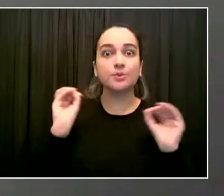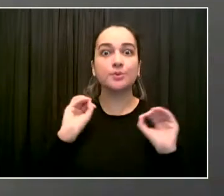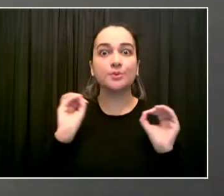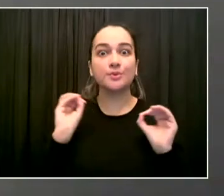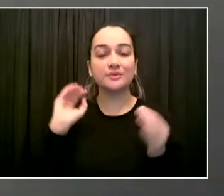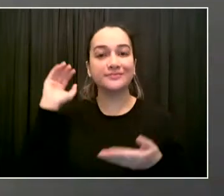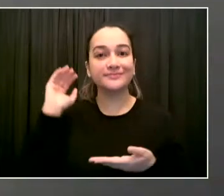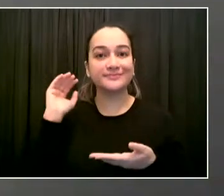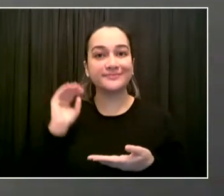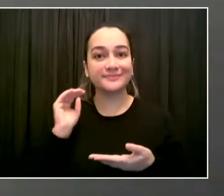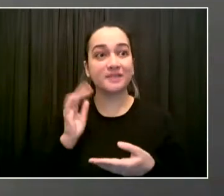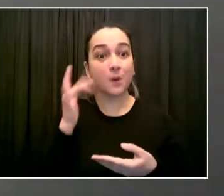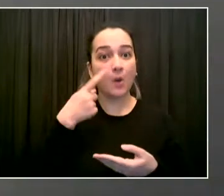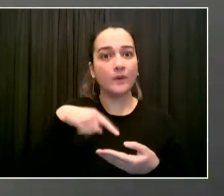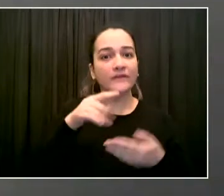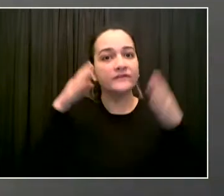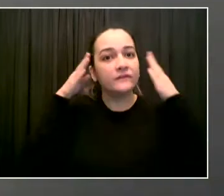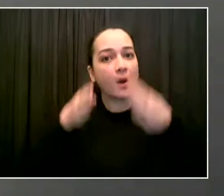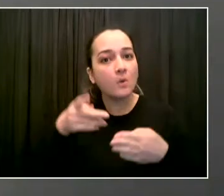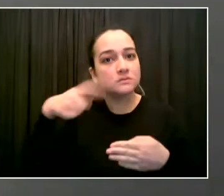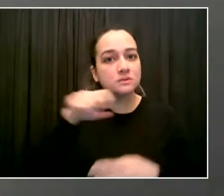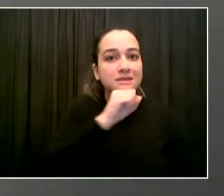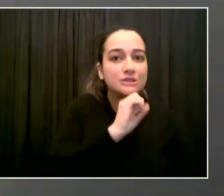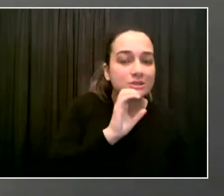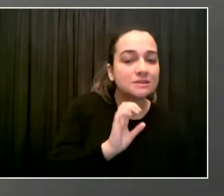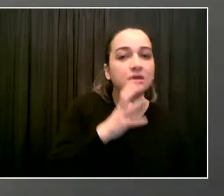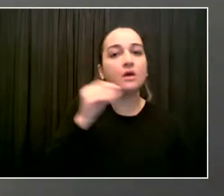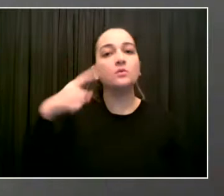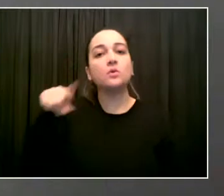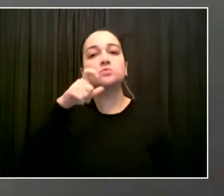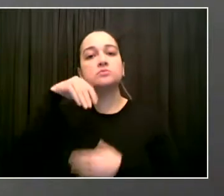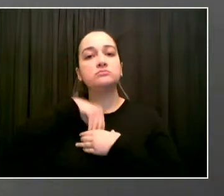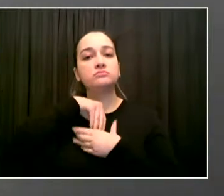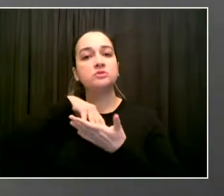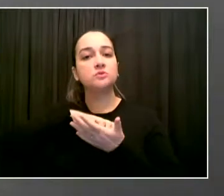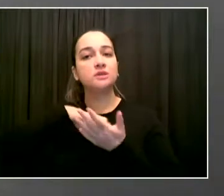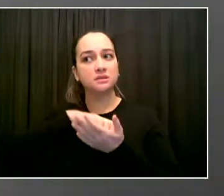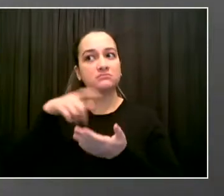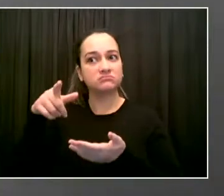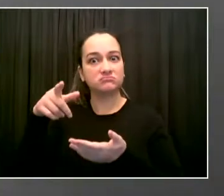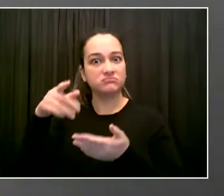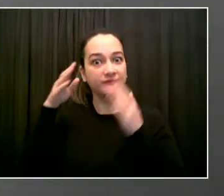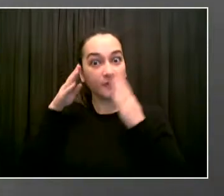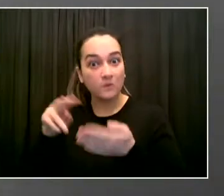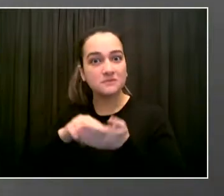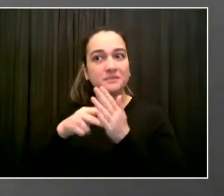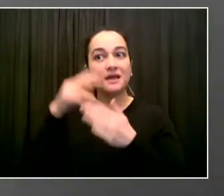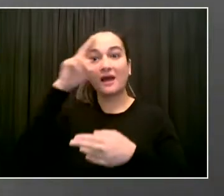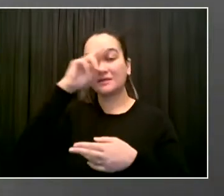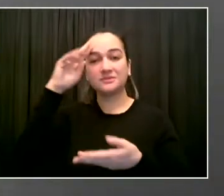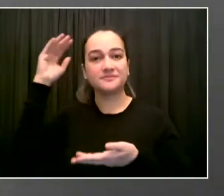ARE SEEING THOSE DRAMATIC REDUCTIONS IN HOPISTATAZLIATIONS AND DEATHS THAT DR. CHOKSHI HAS TALKED ABOUT.